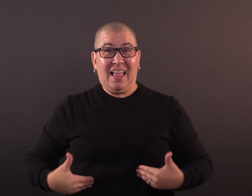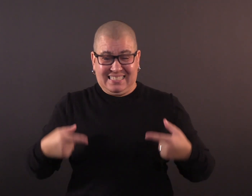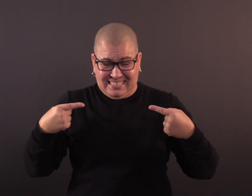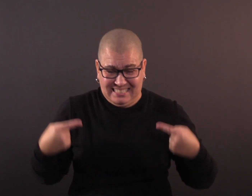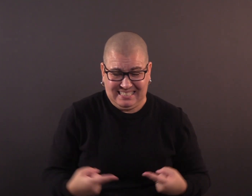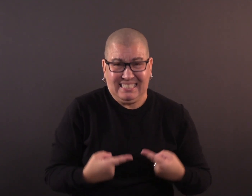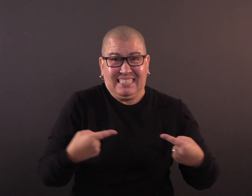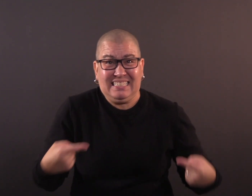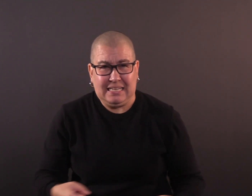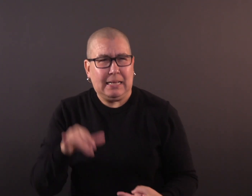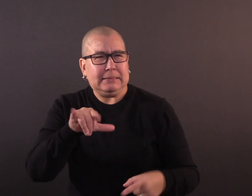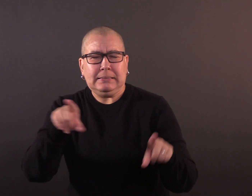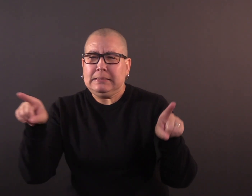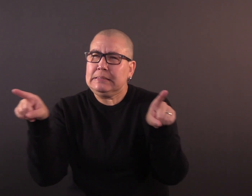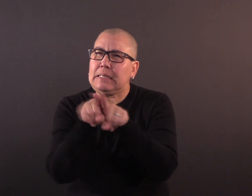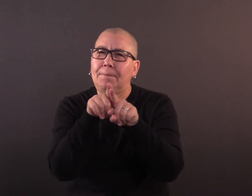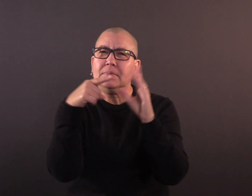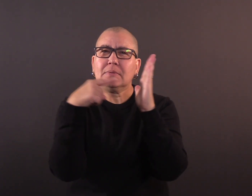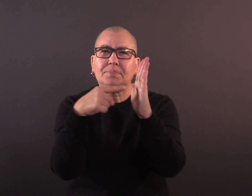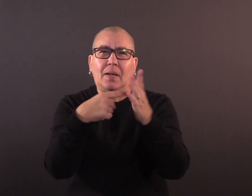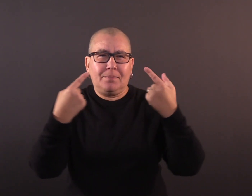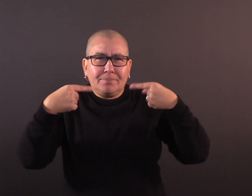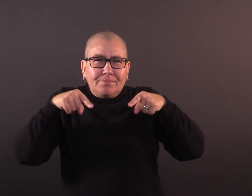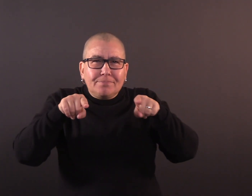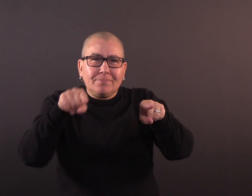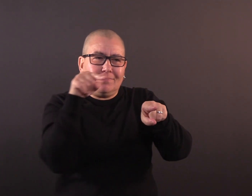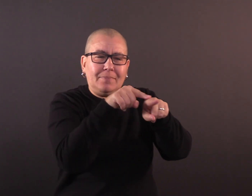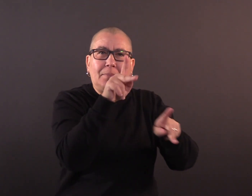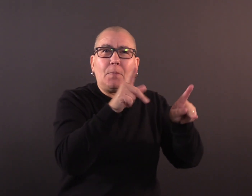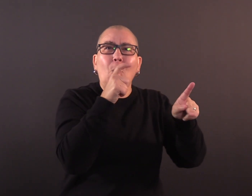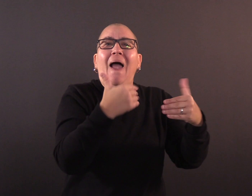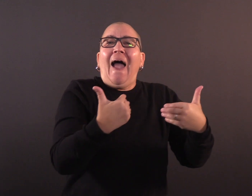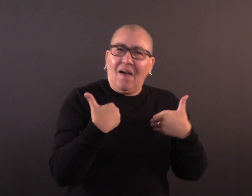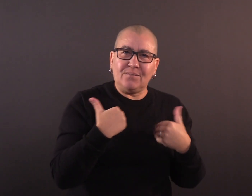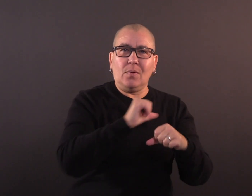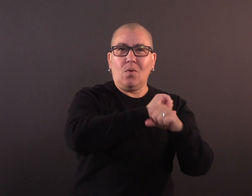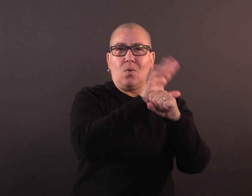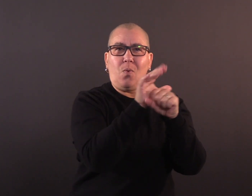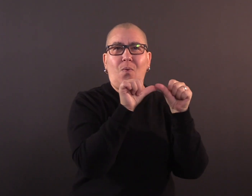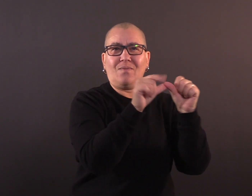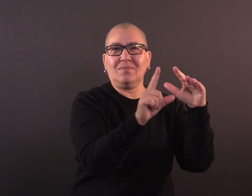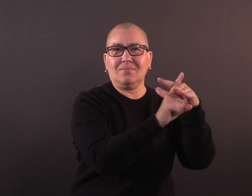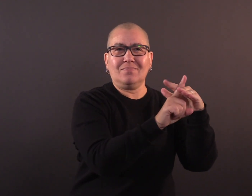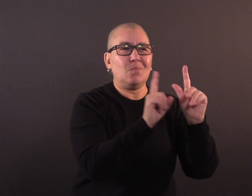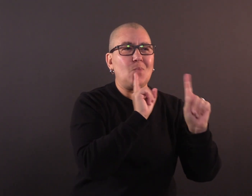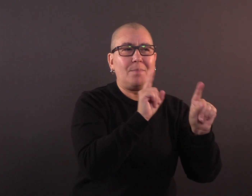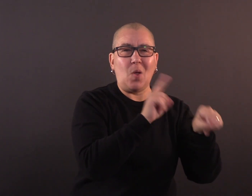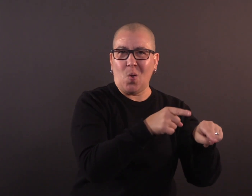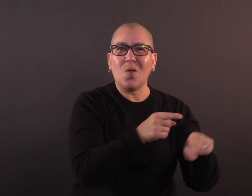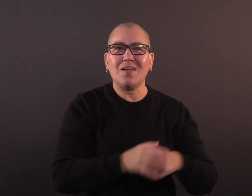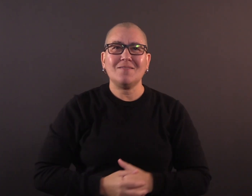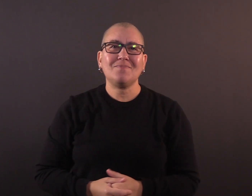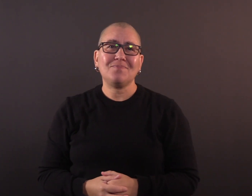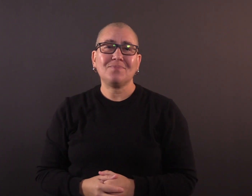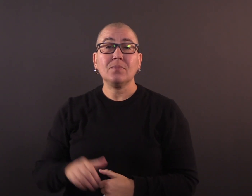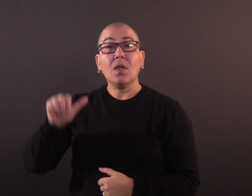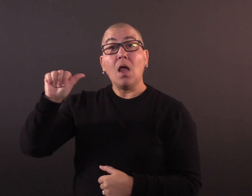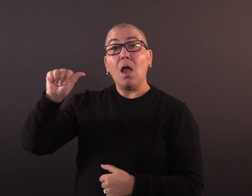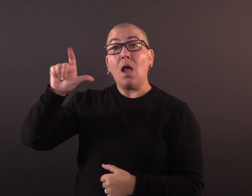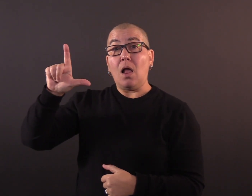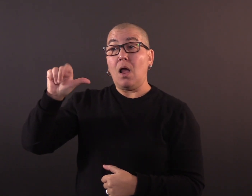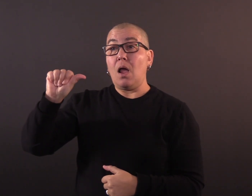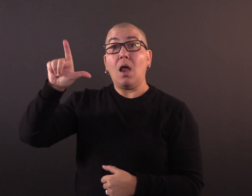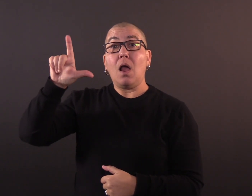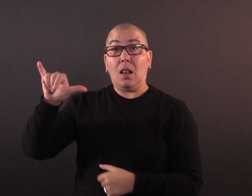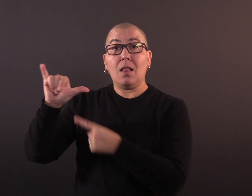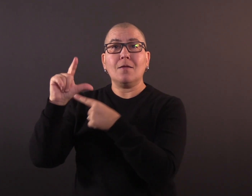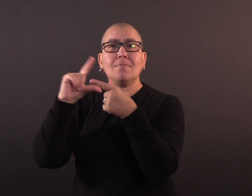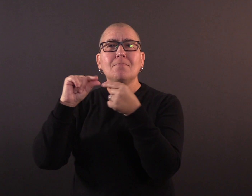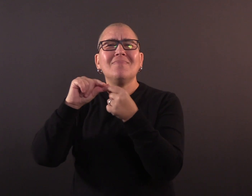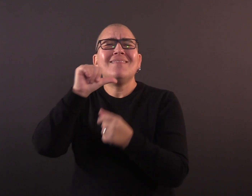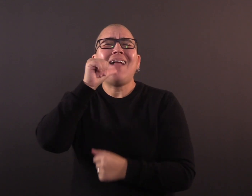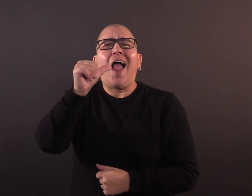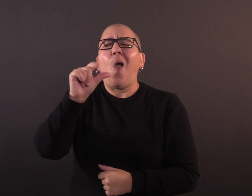pain that many long COVID patients report. "It's not only 'my wrist is hurting' or